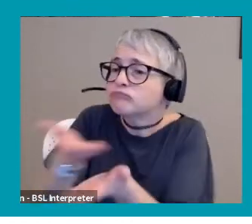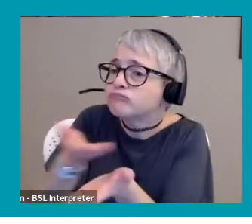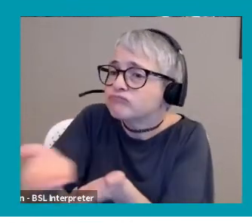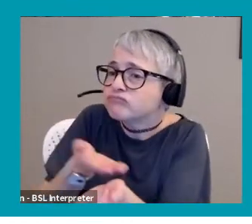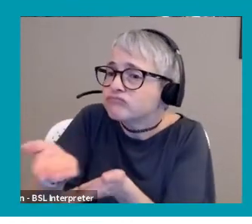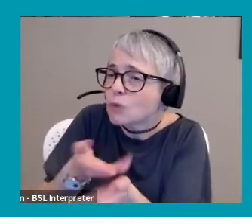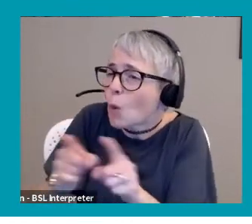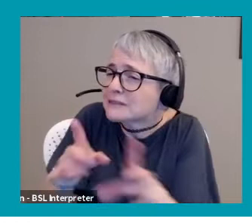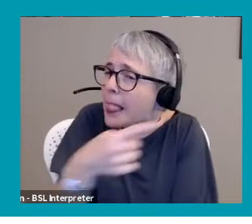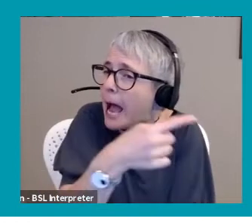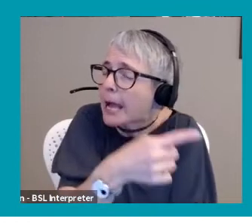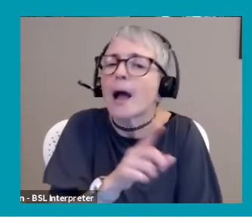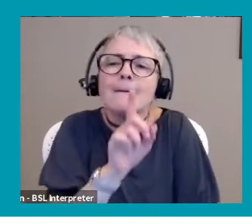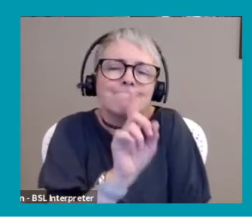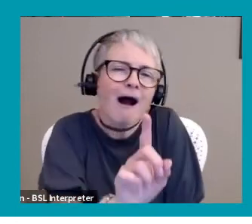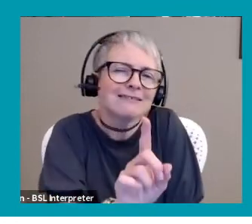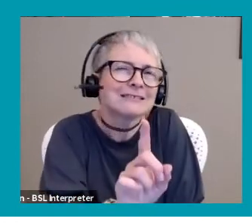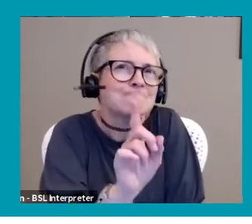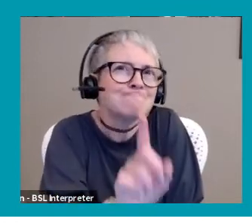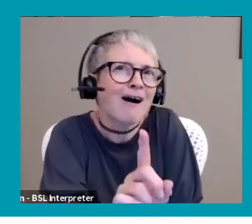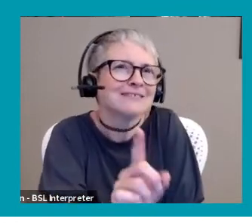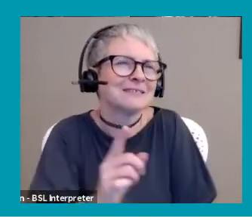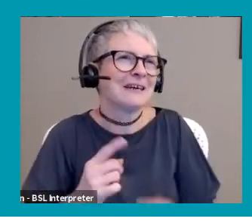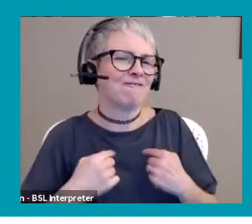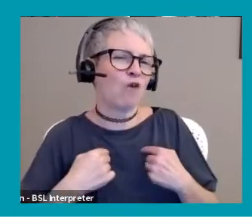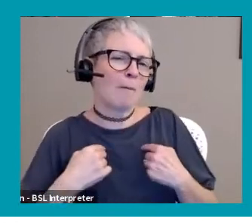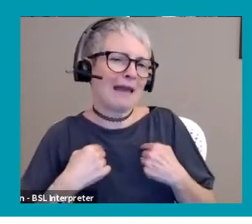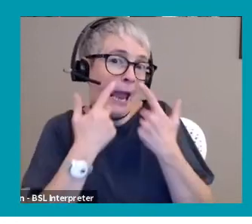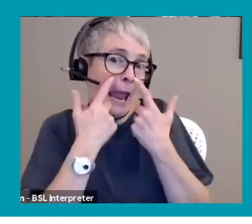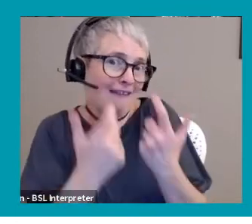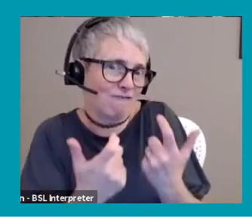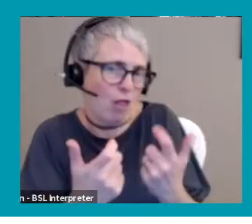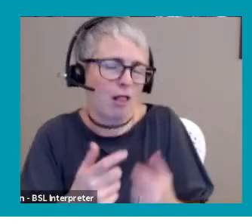My only cautionary note is because it's completely anonymous and because